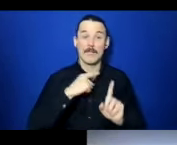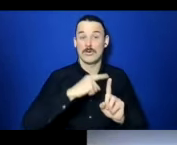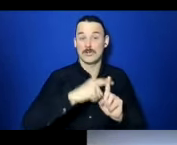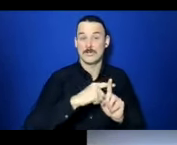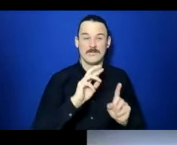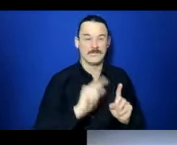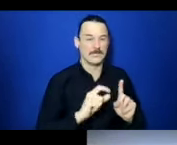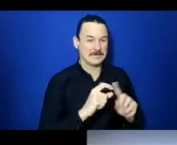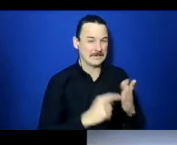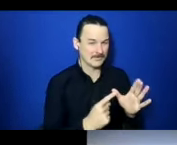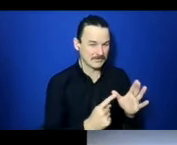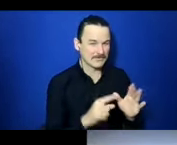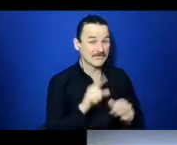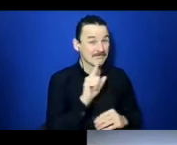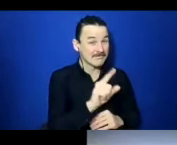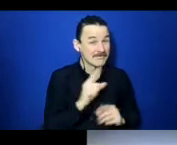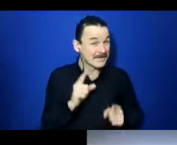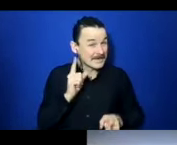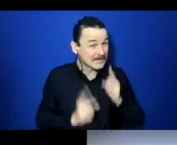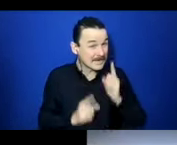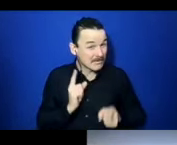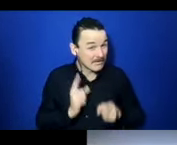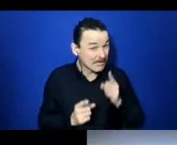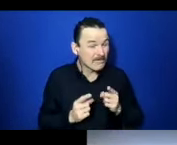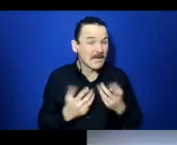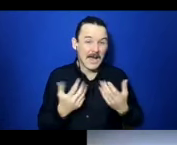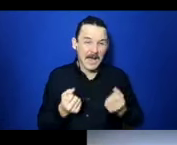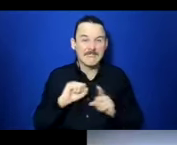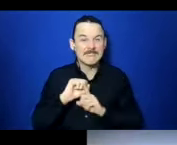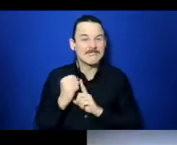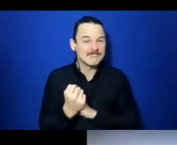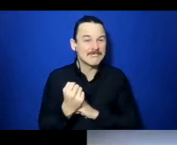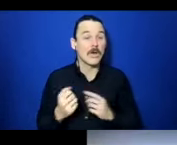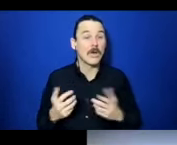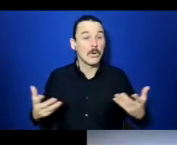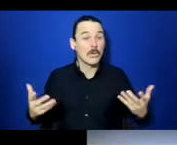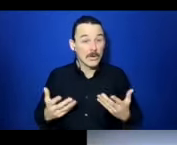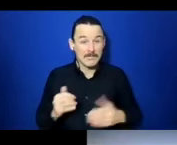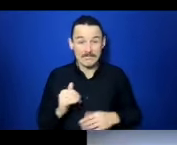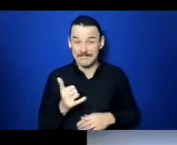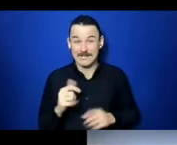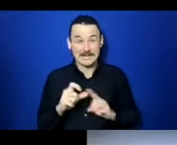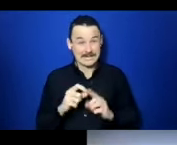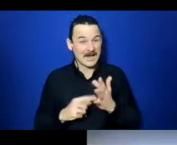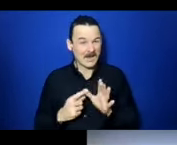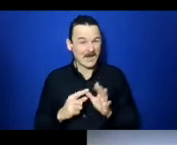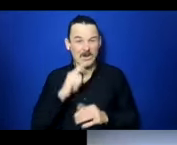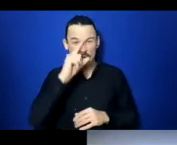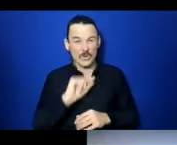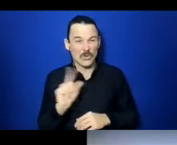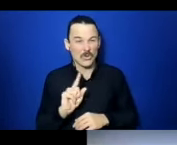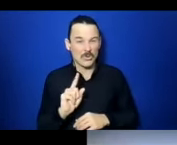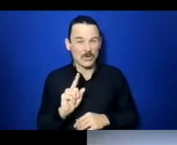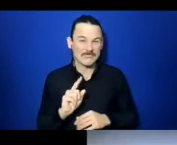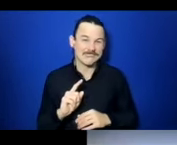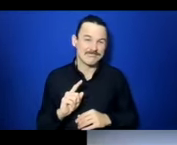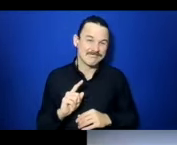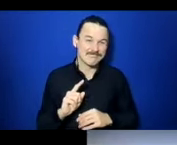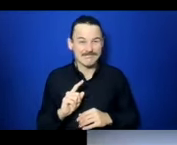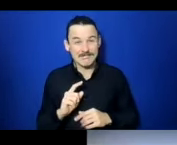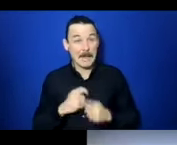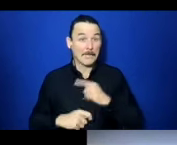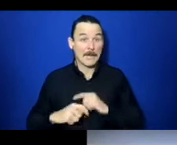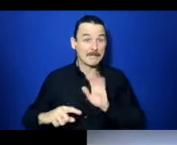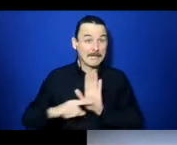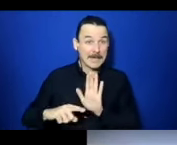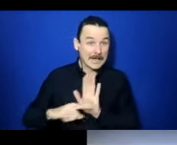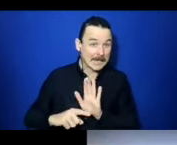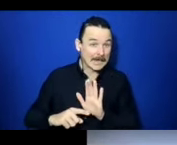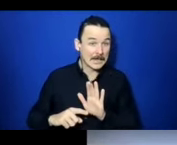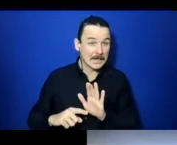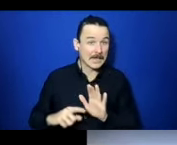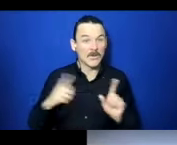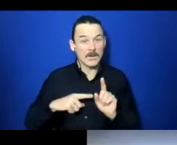data could be used in a negative way and an example would be hiring some someone. So HR